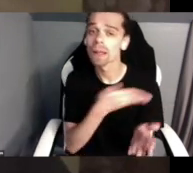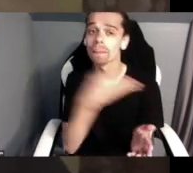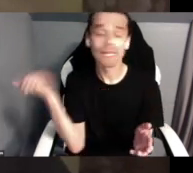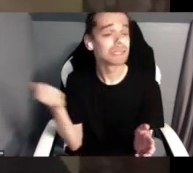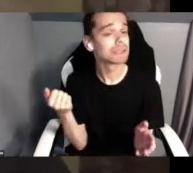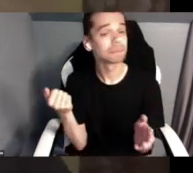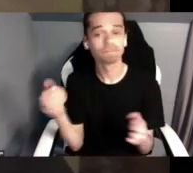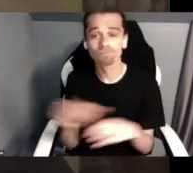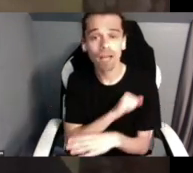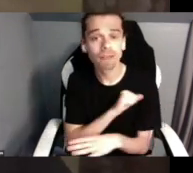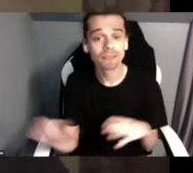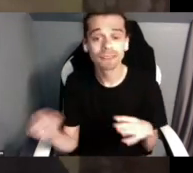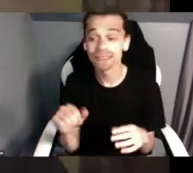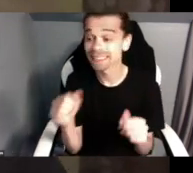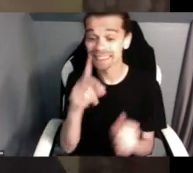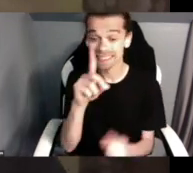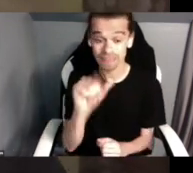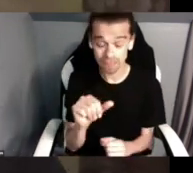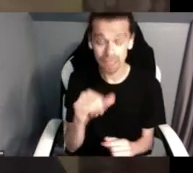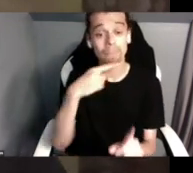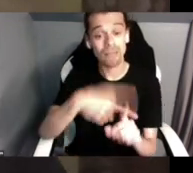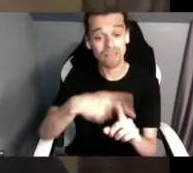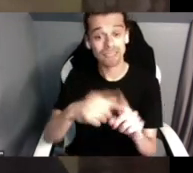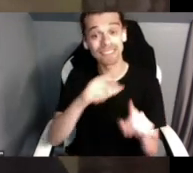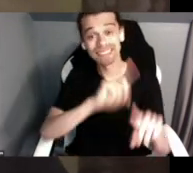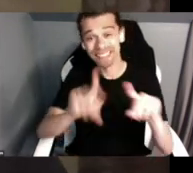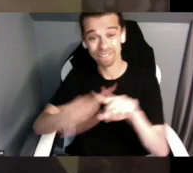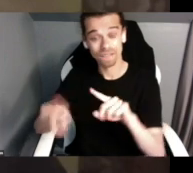people with different functionalities can implement?